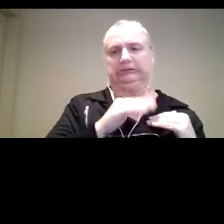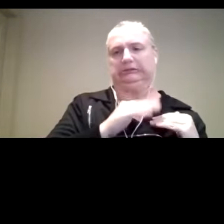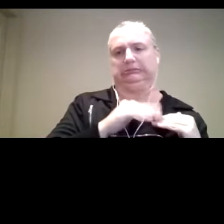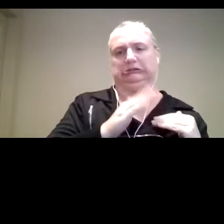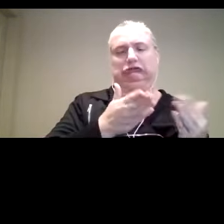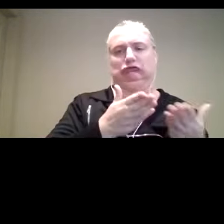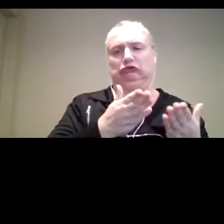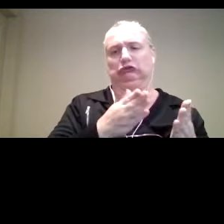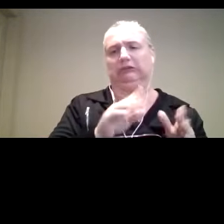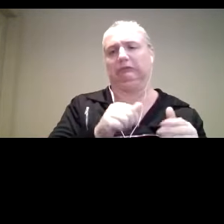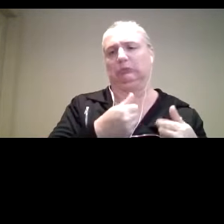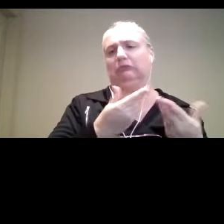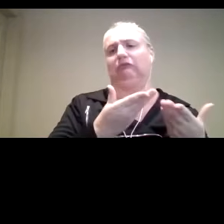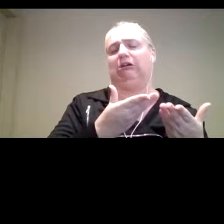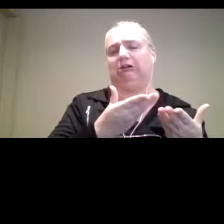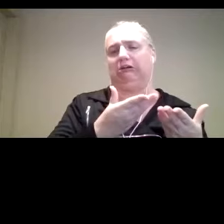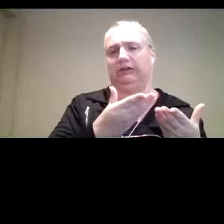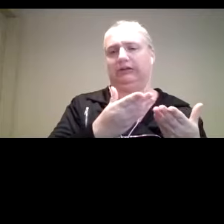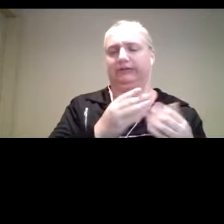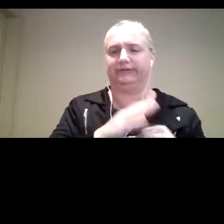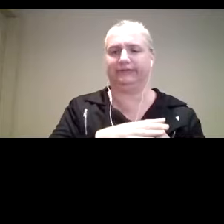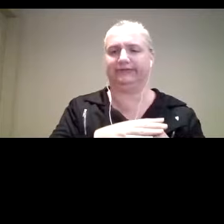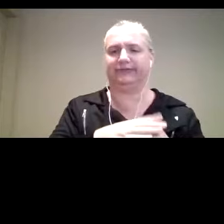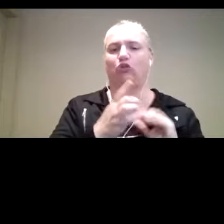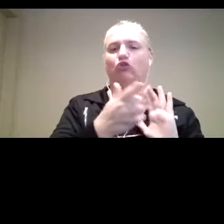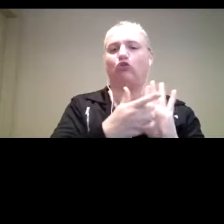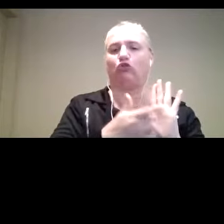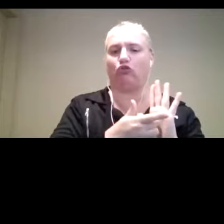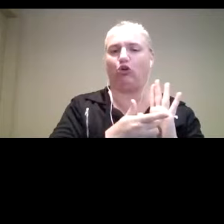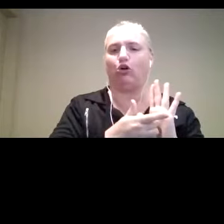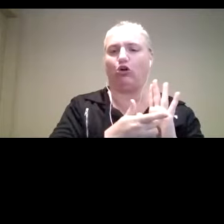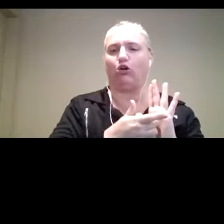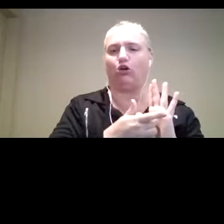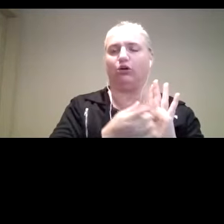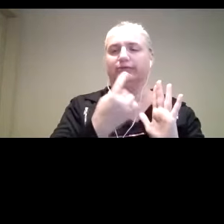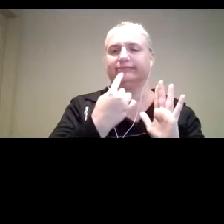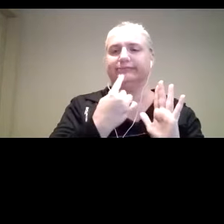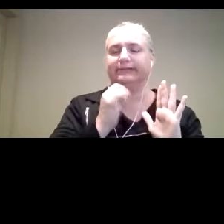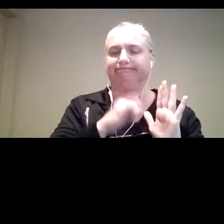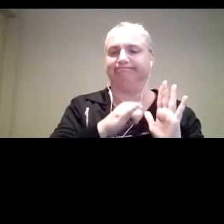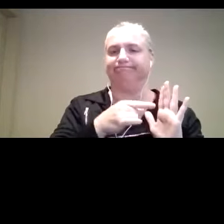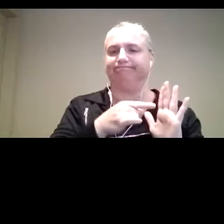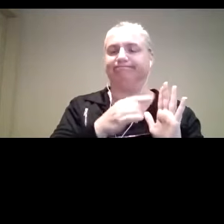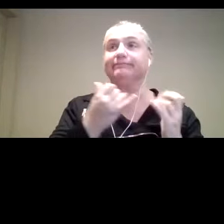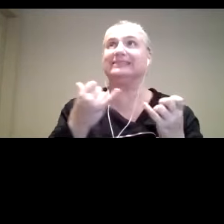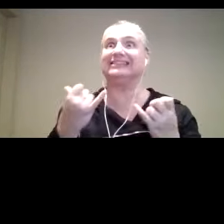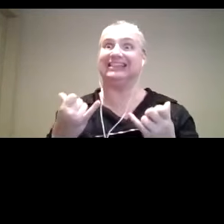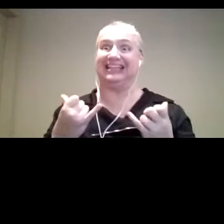or de minimis is what the Rowley law used to say. And now we have to,